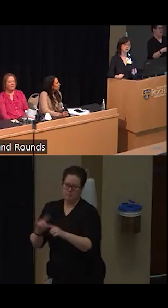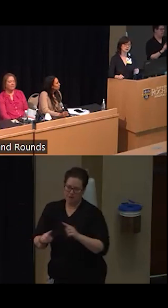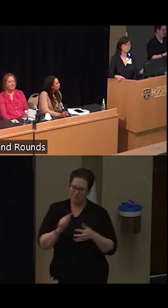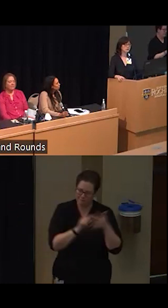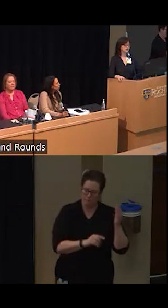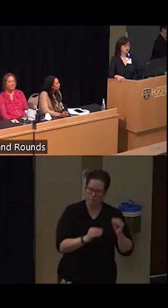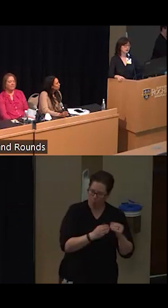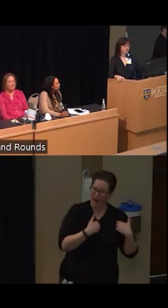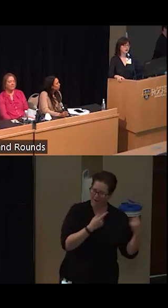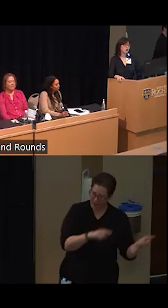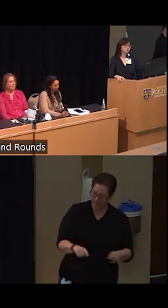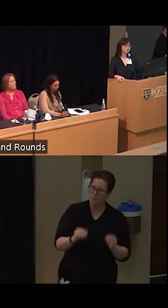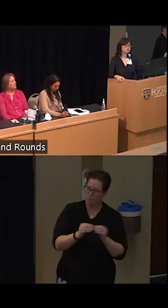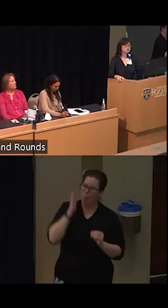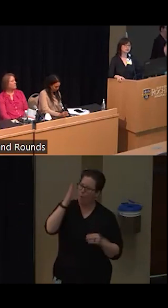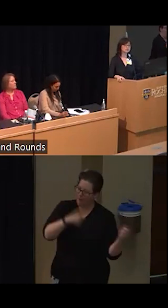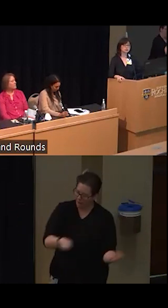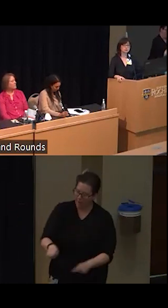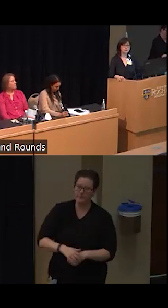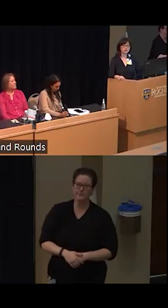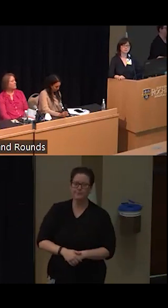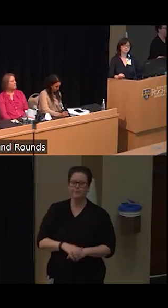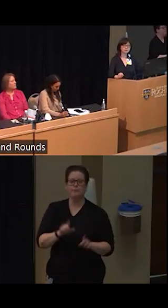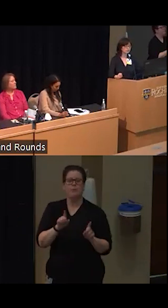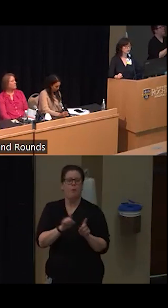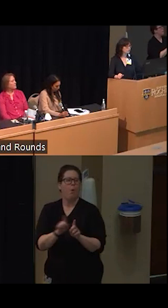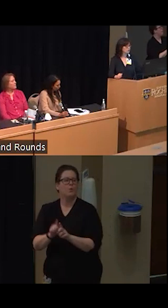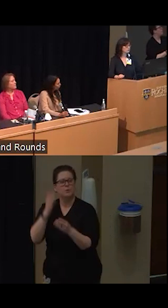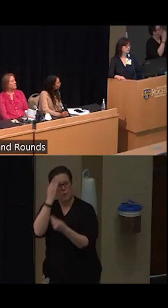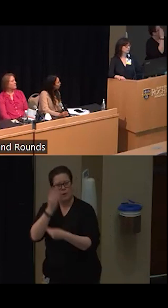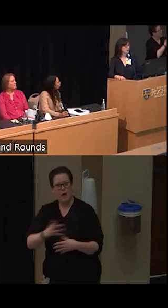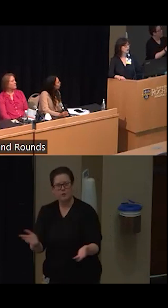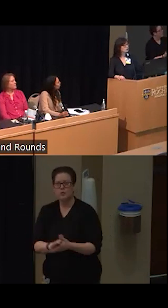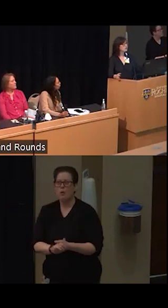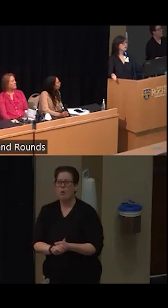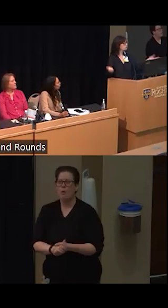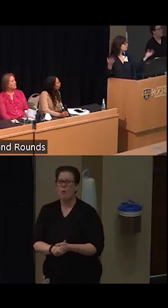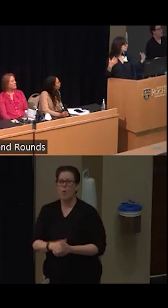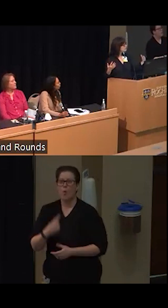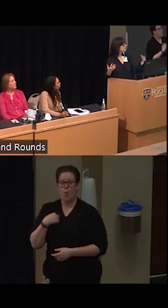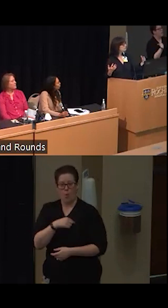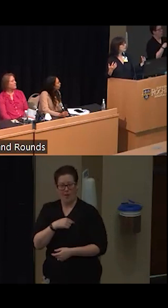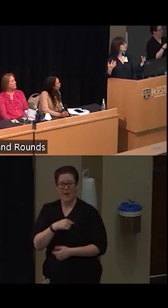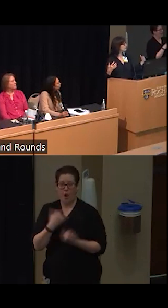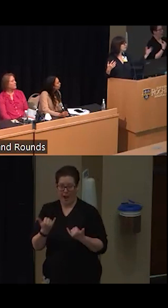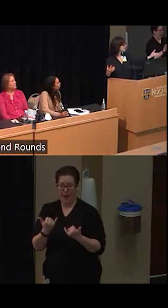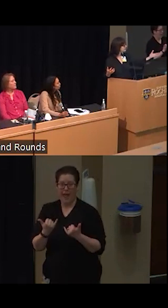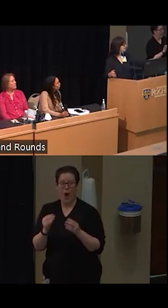to come and also just wanted to let you all know that we are increasingly involving our residency